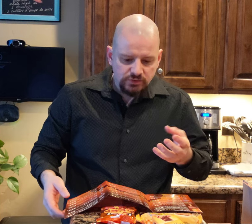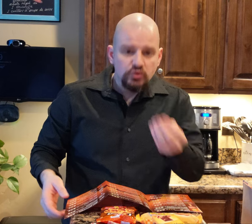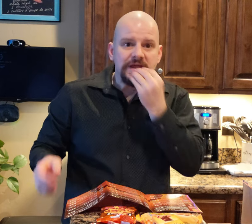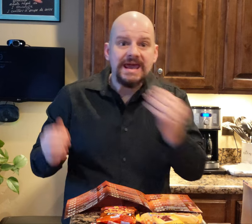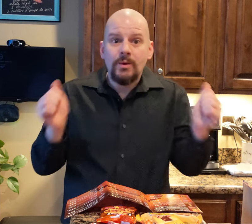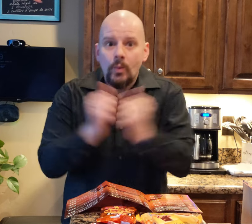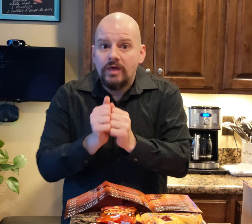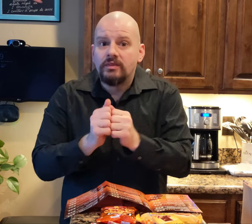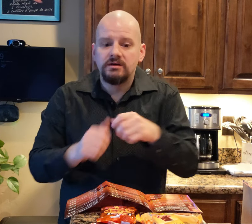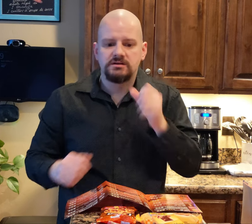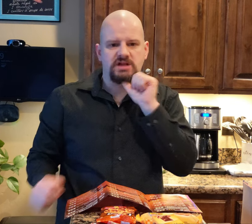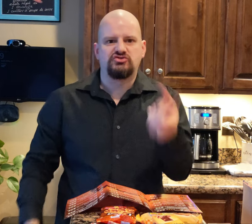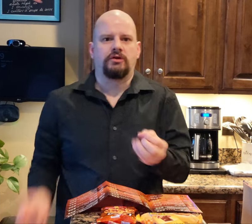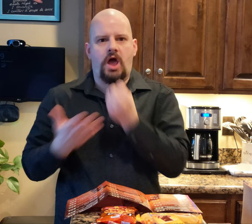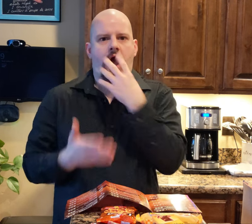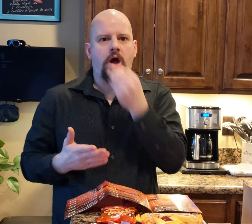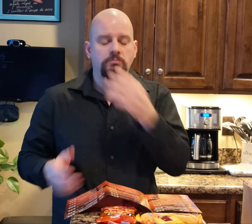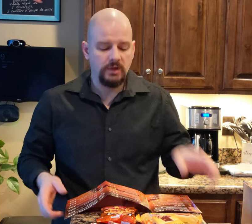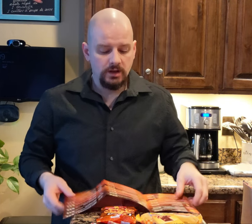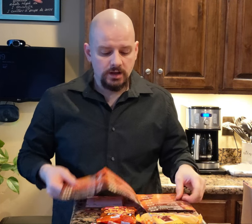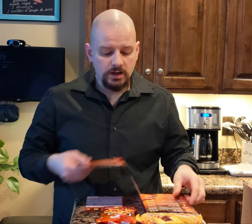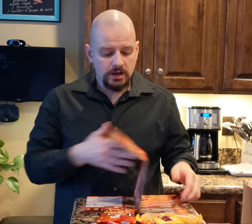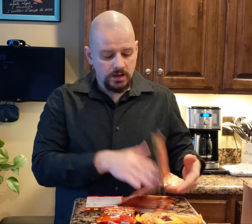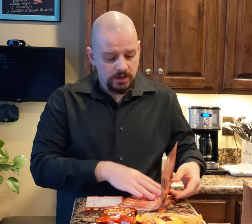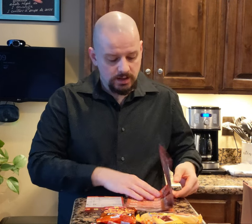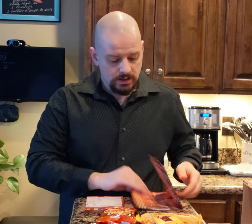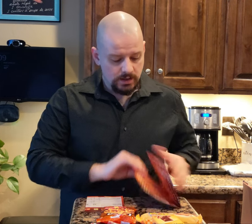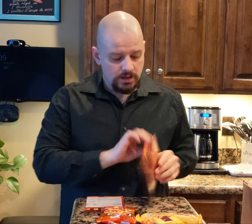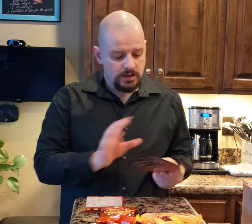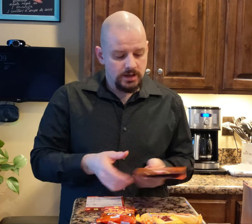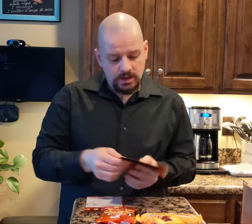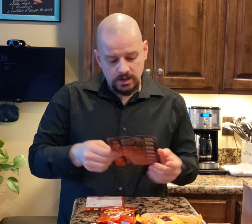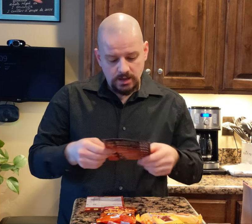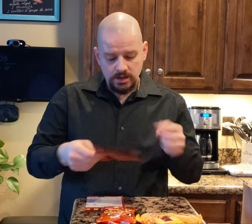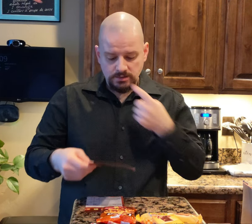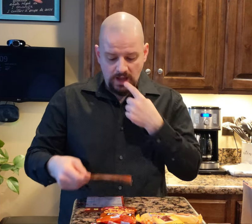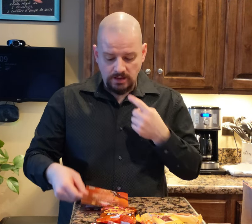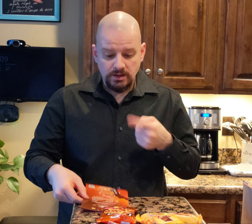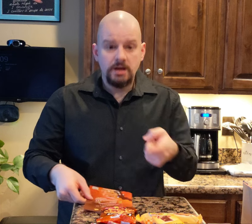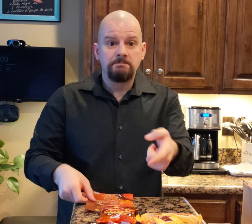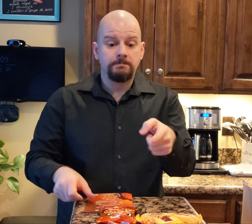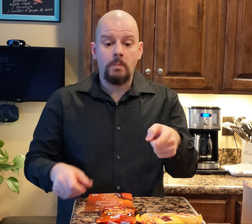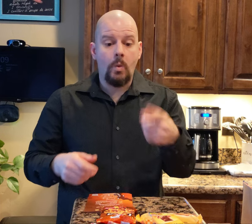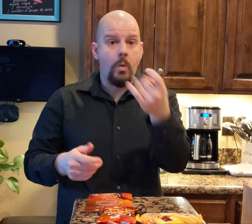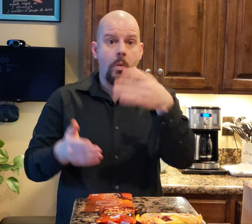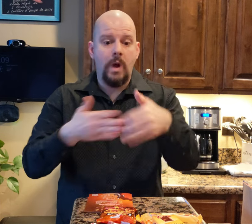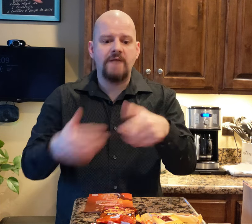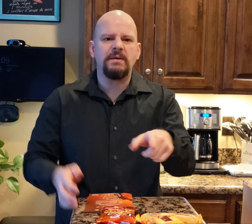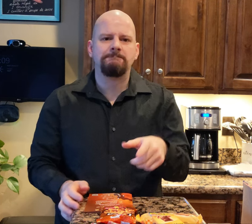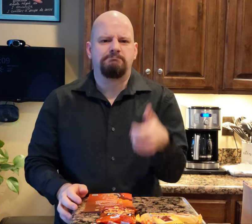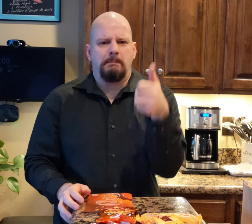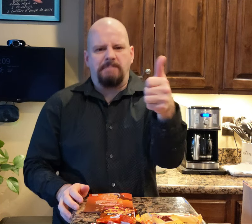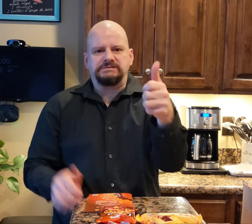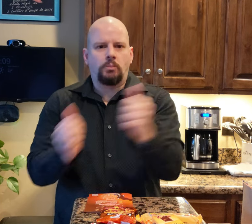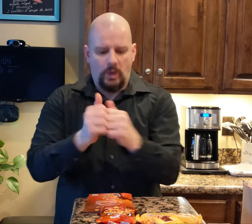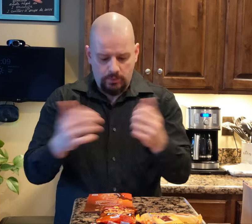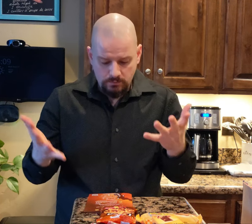that you could eat with rather than eating them alone. It says whichever is best with something --